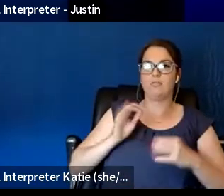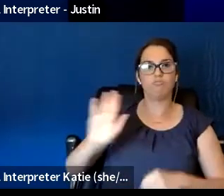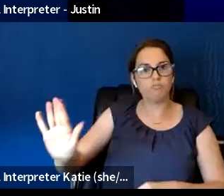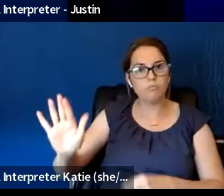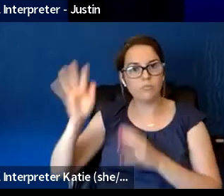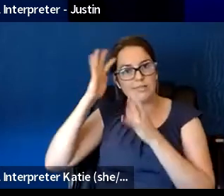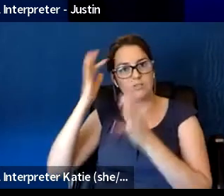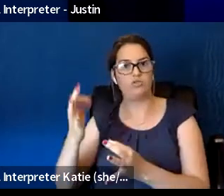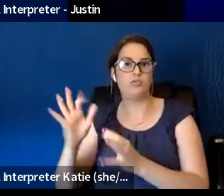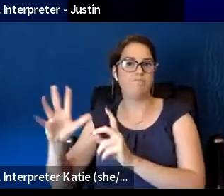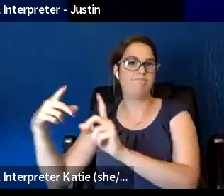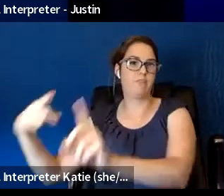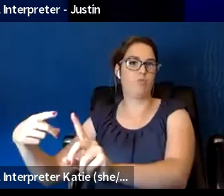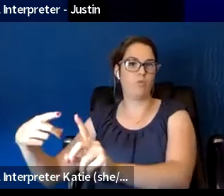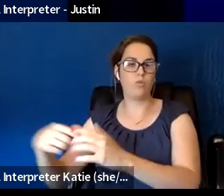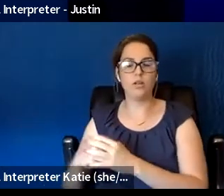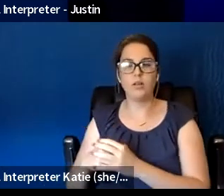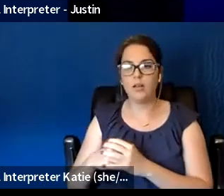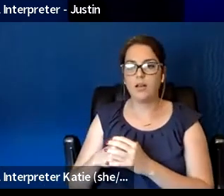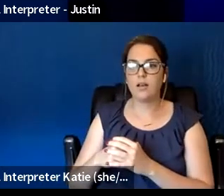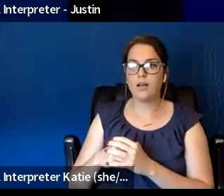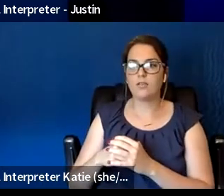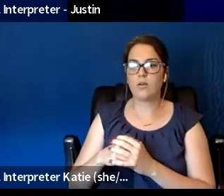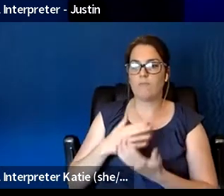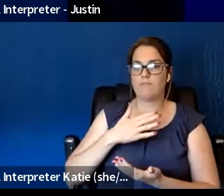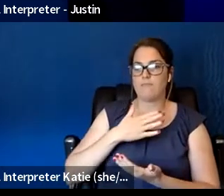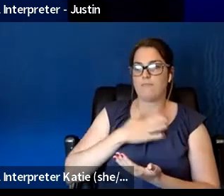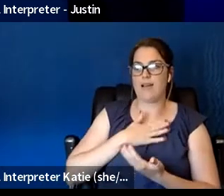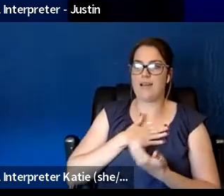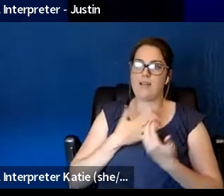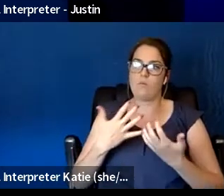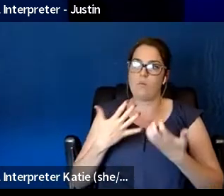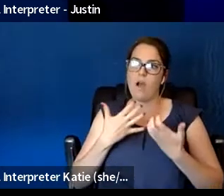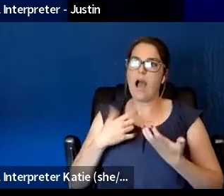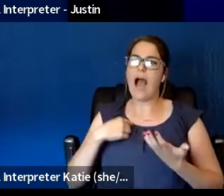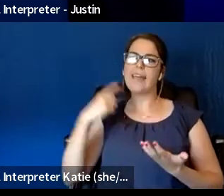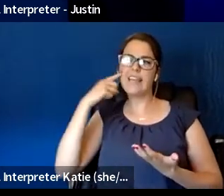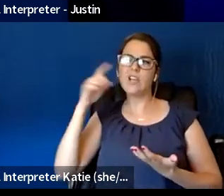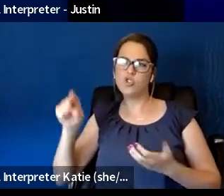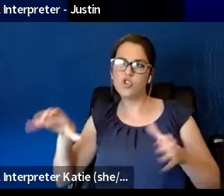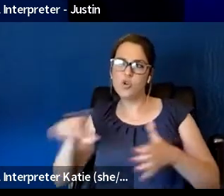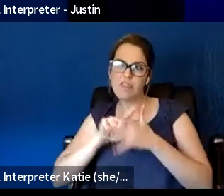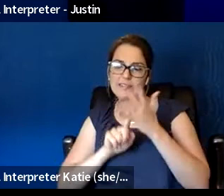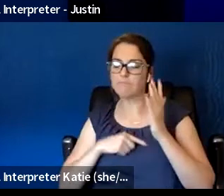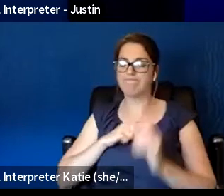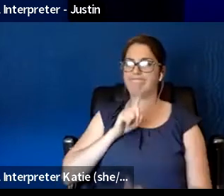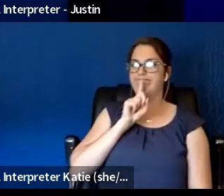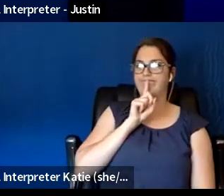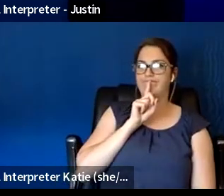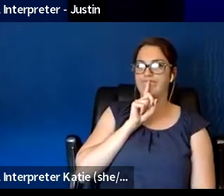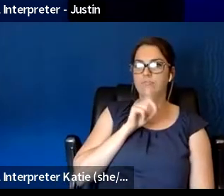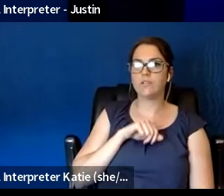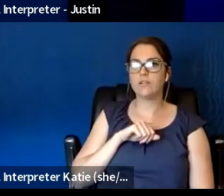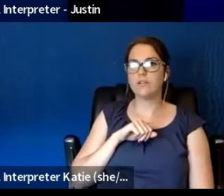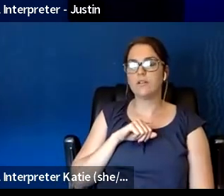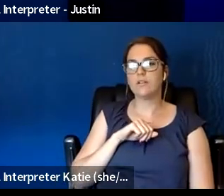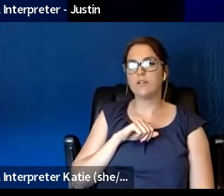and kind of checking ourselves and our agenda at the door. Not to mention like who kind of doesn't love the idea